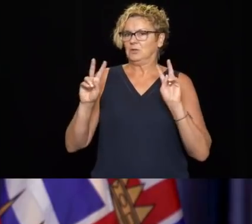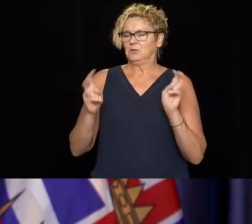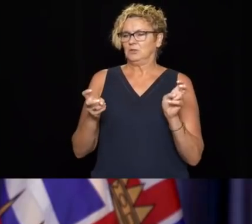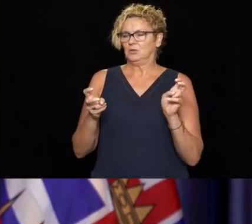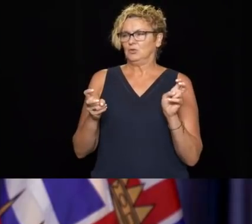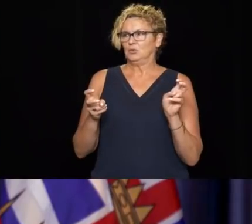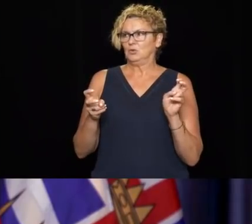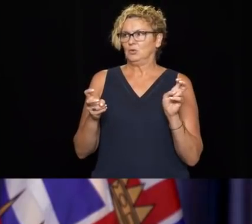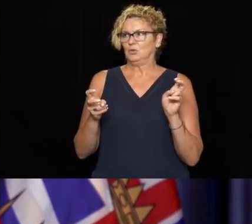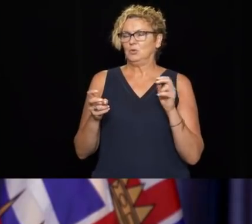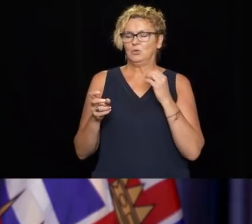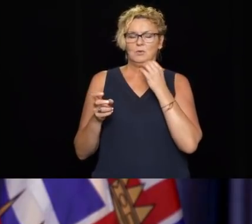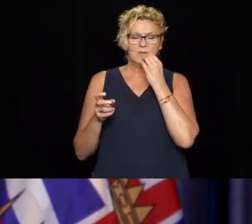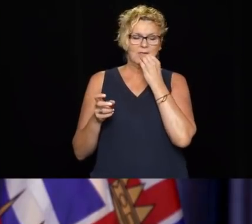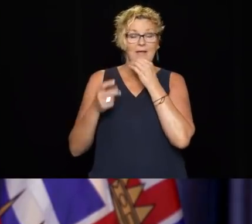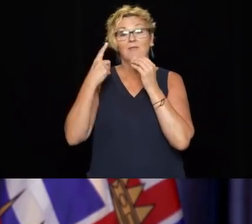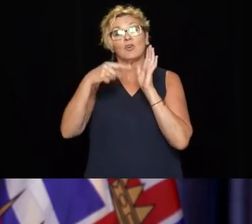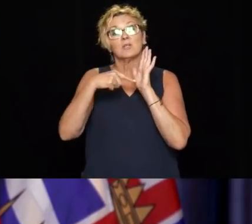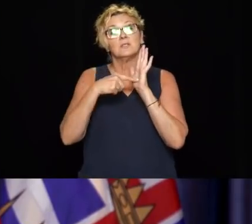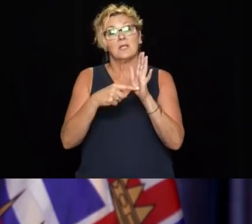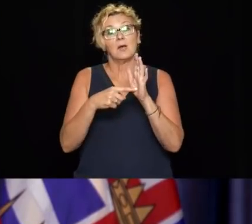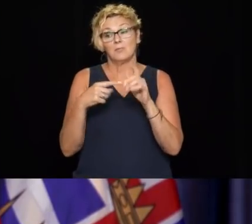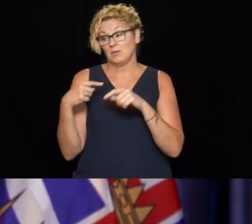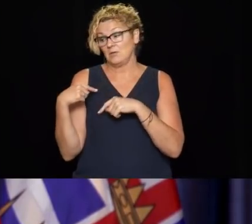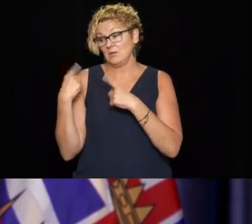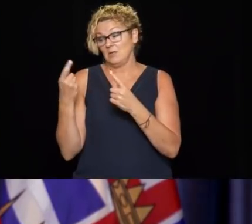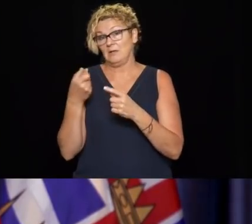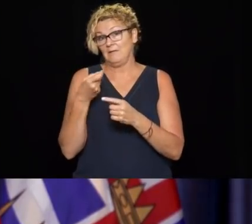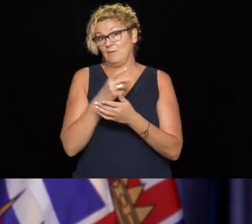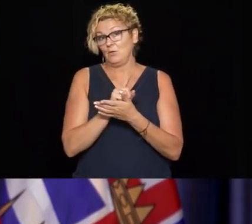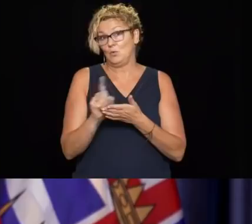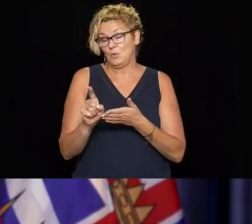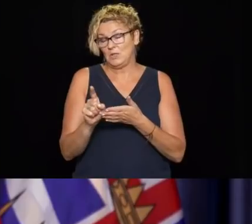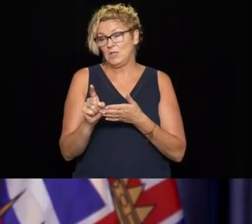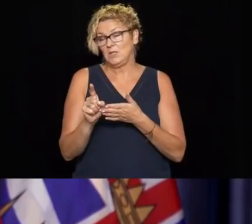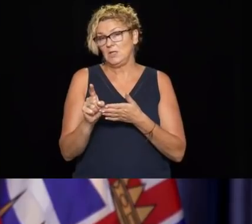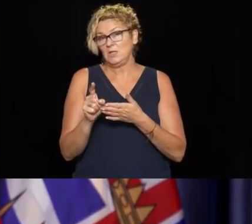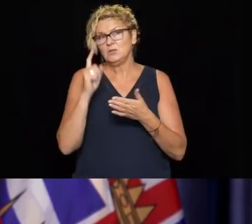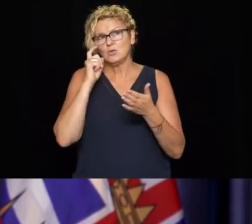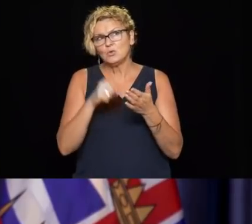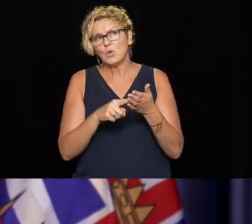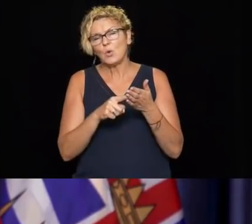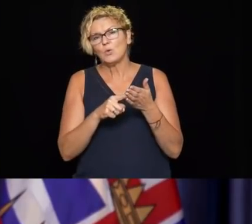make this point that if you look at what is happening in the last